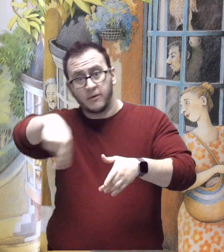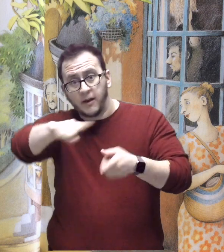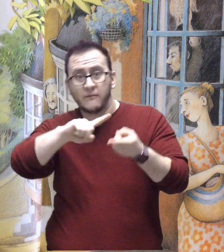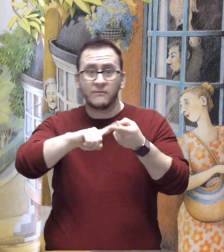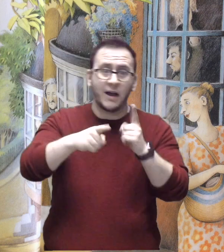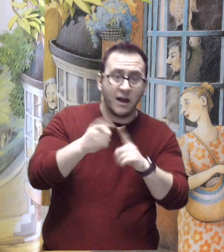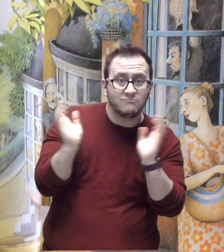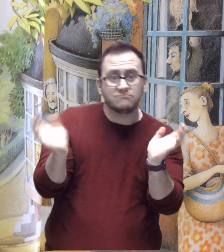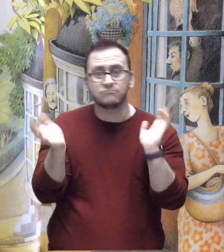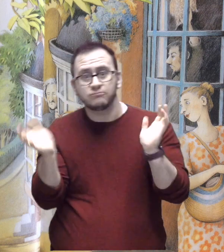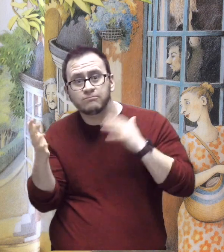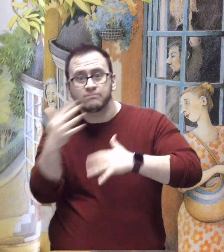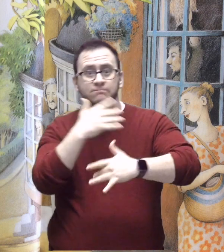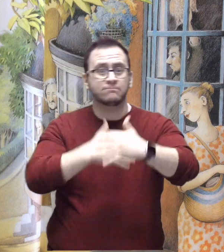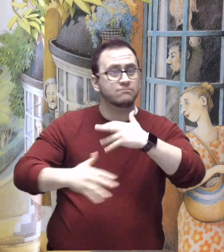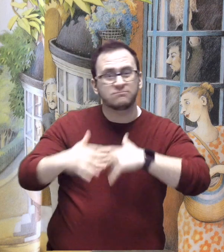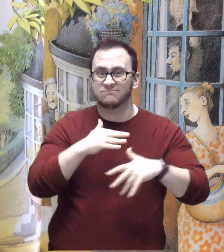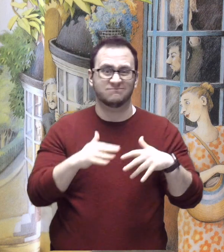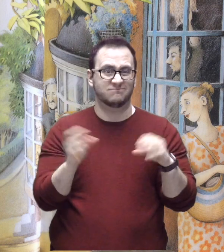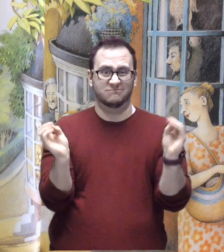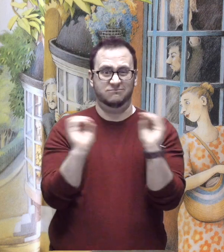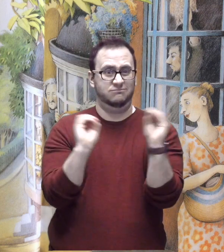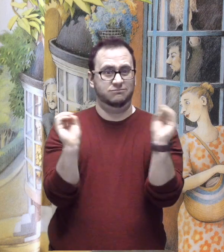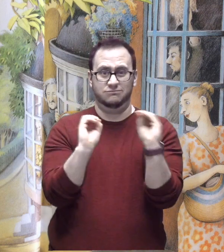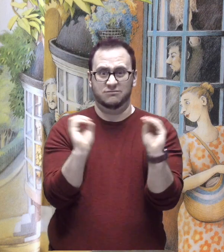They all believed the cat they fed was theirs, and theirs alone.